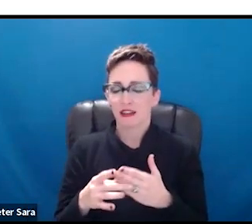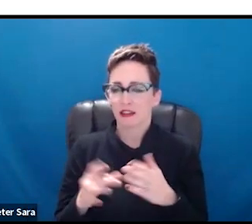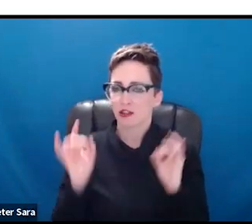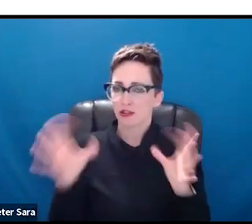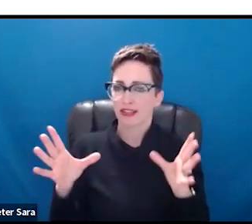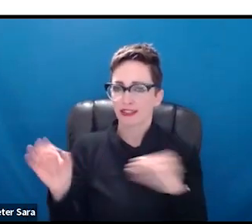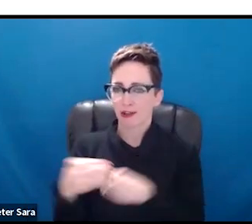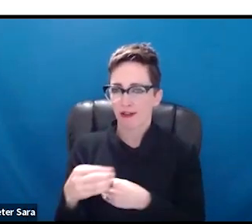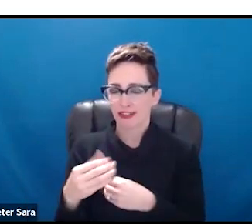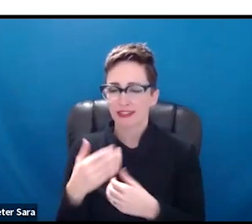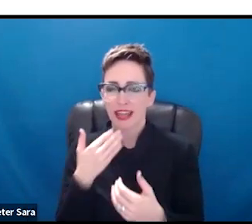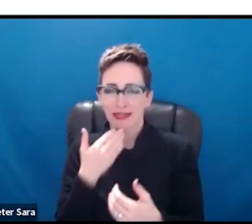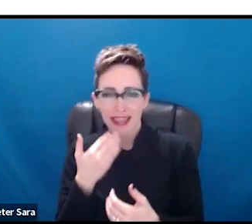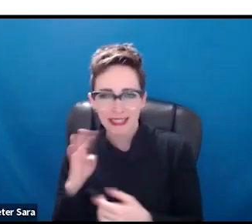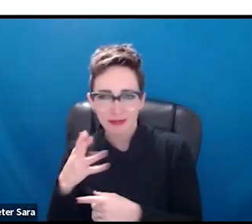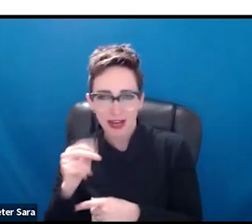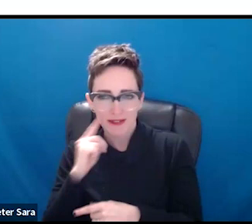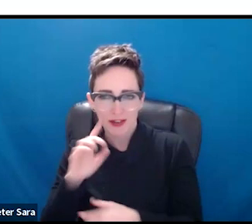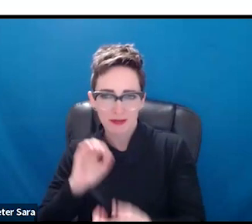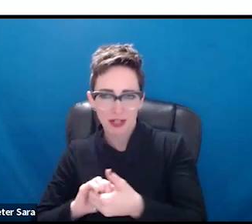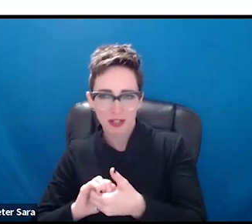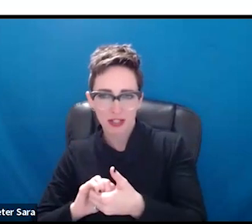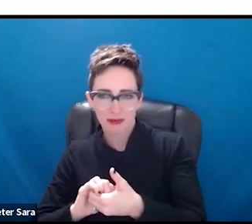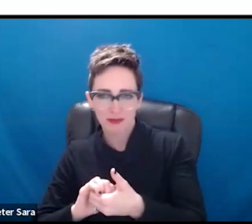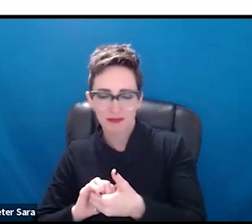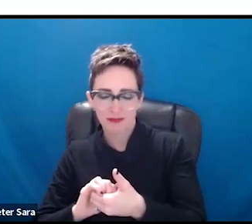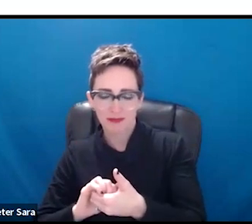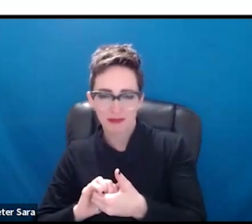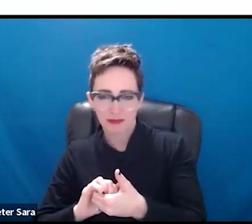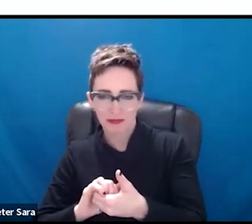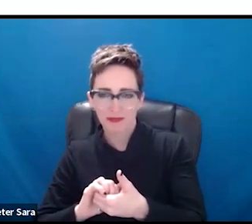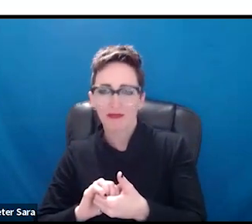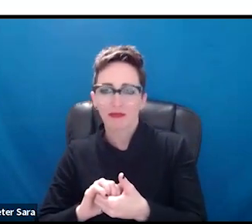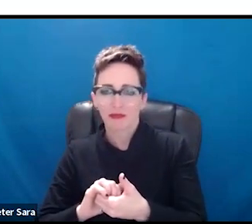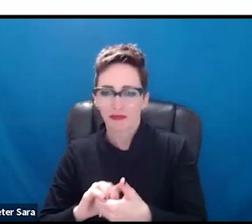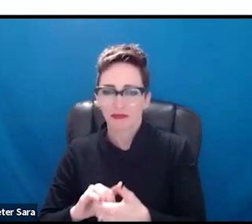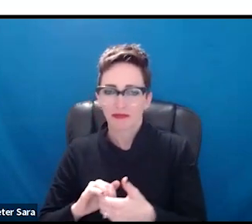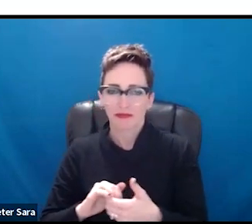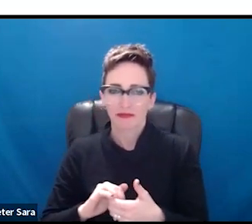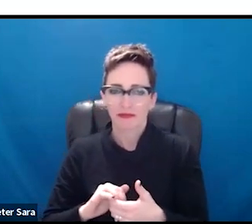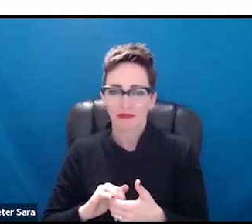Thanks to you, Brian, for your partnership across a number of categories, but in particular